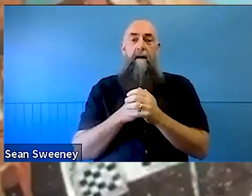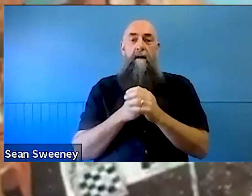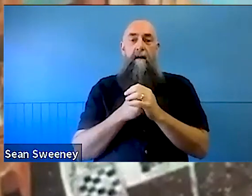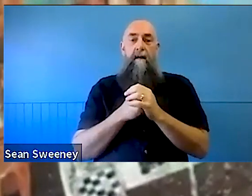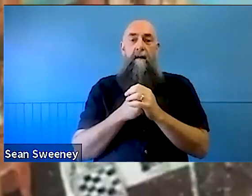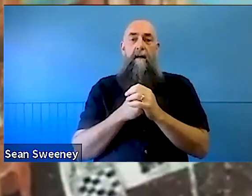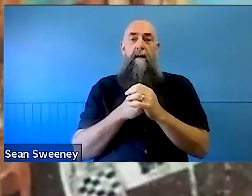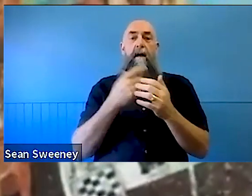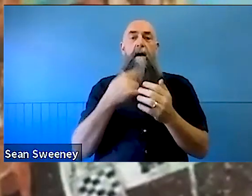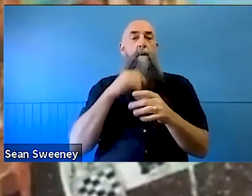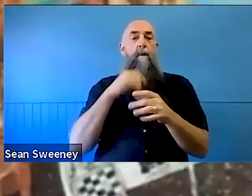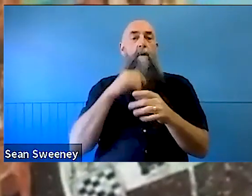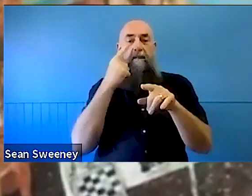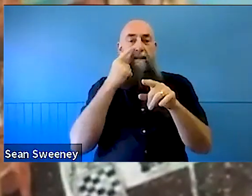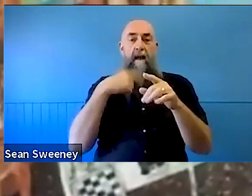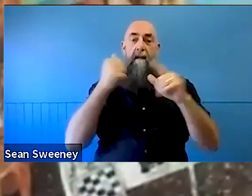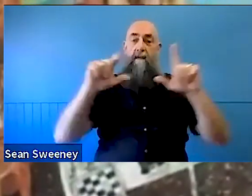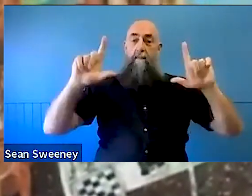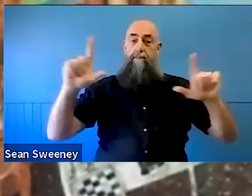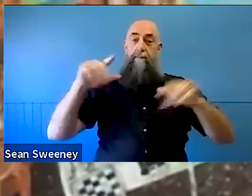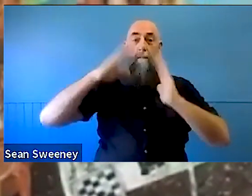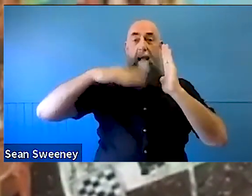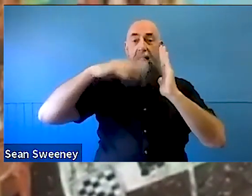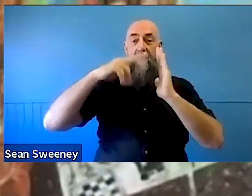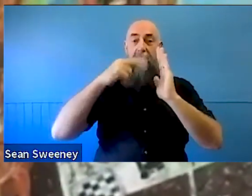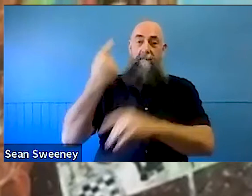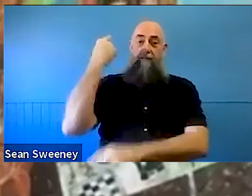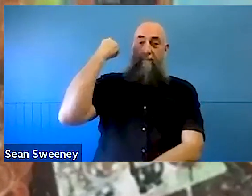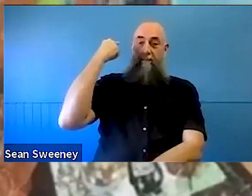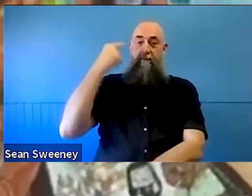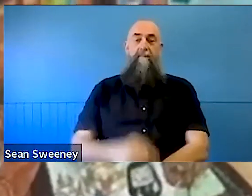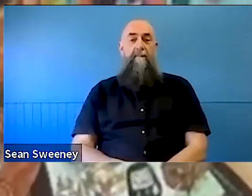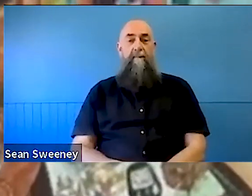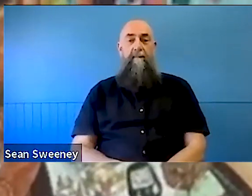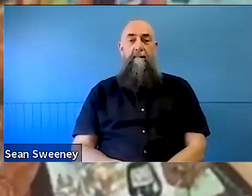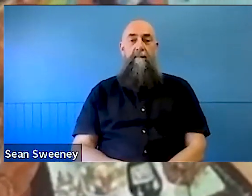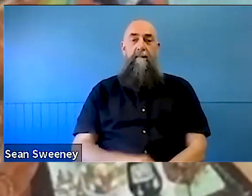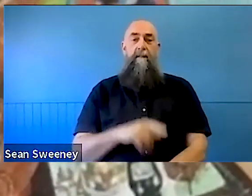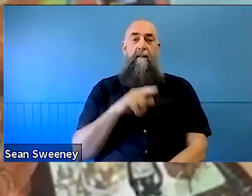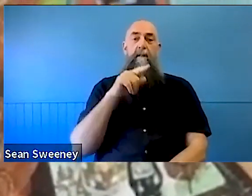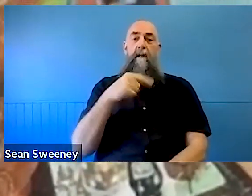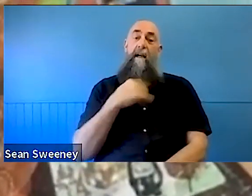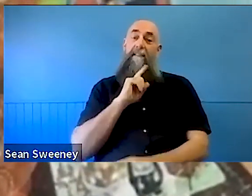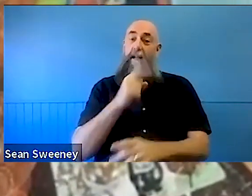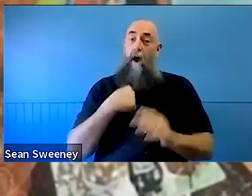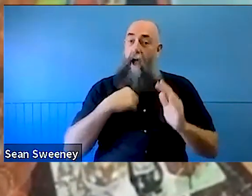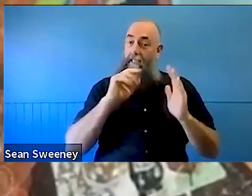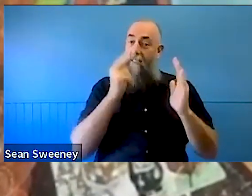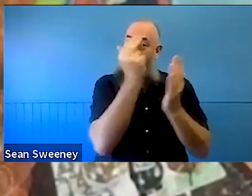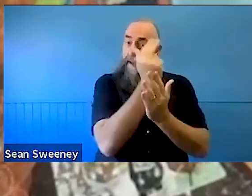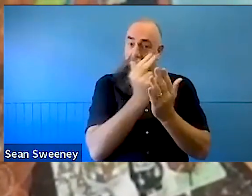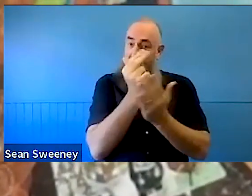They were not done by me, they were done by an artist called Mark